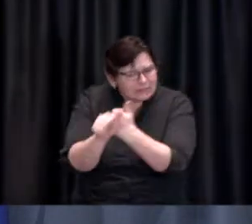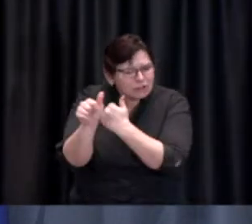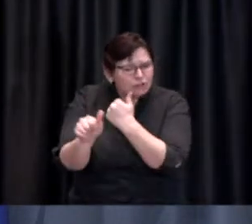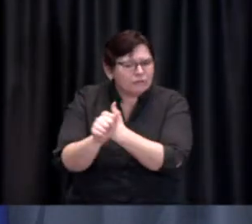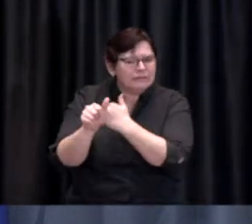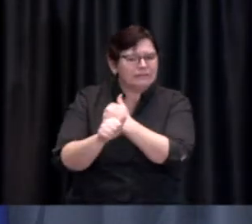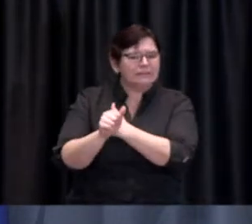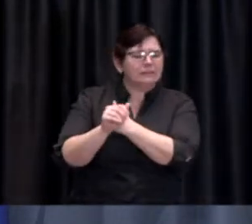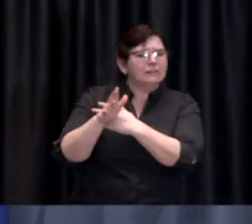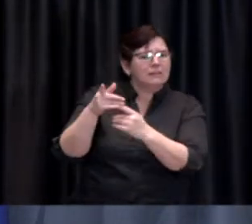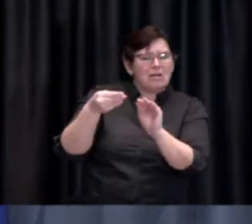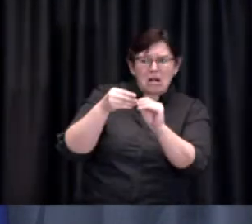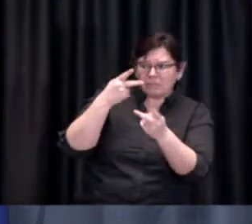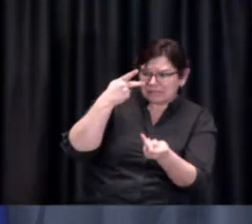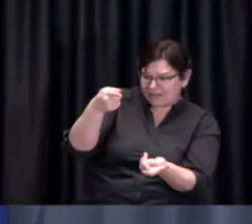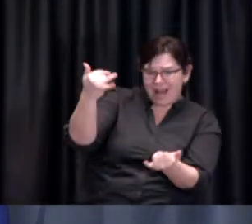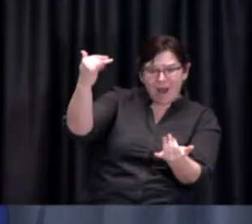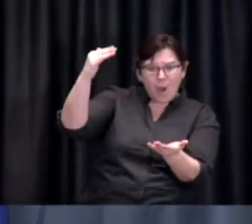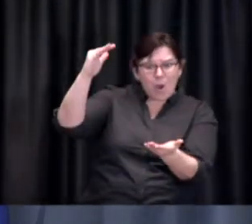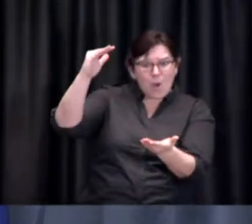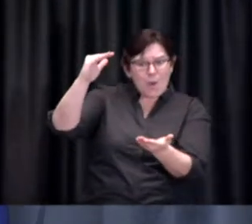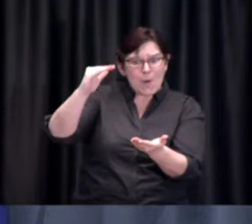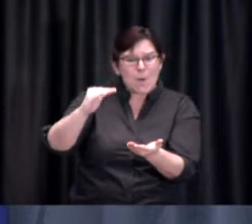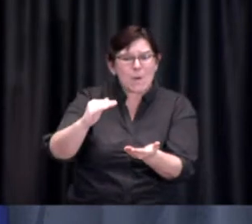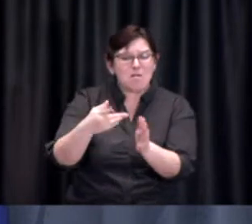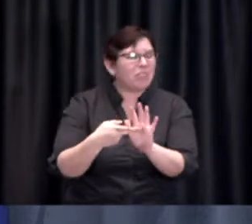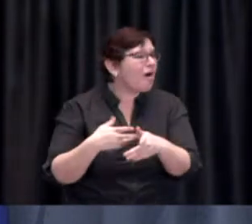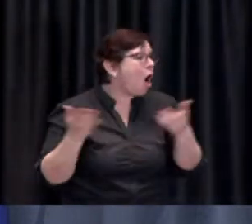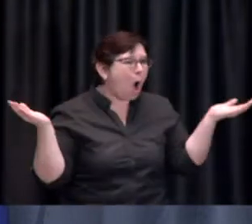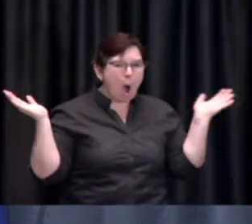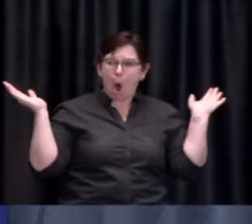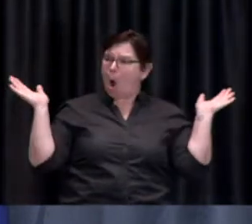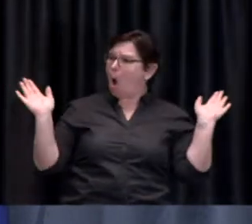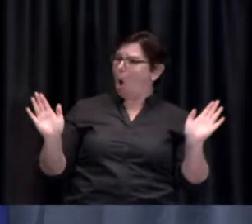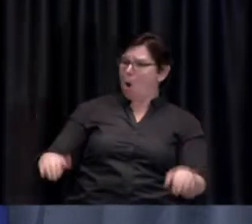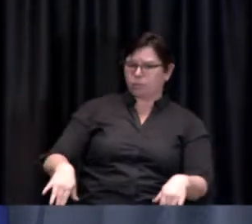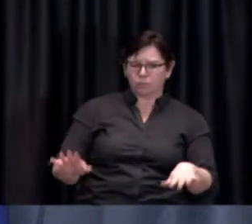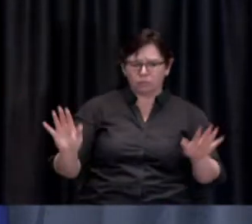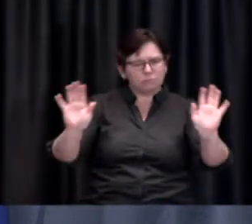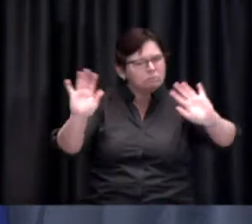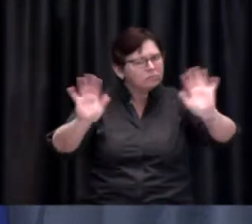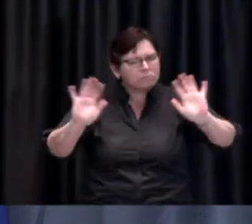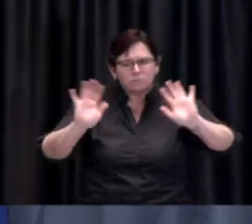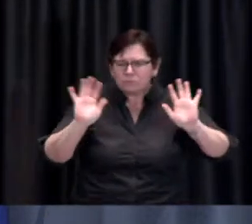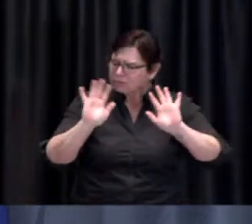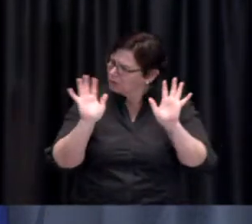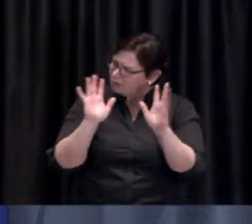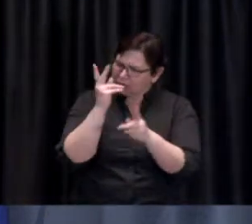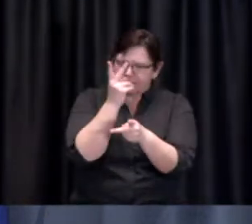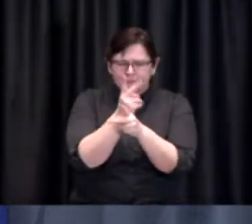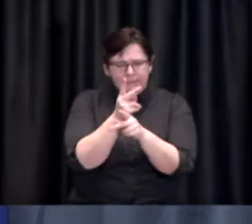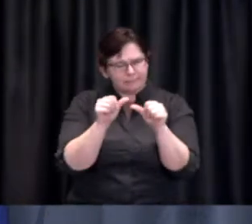to the point where we can once again have the major events in the city that we all treasure at least not as we know them.